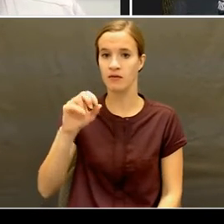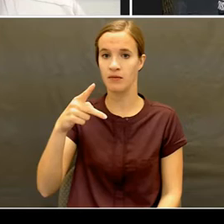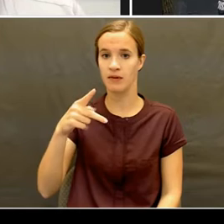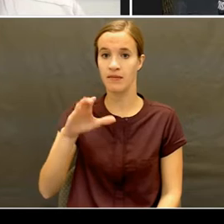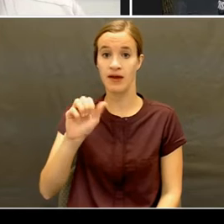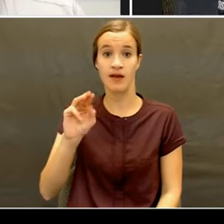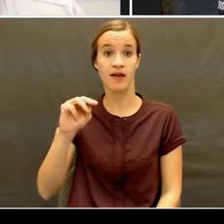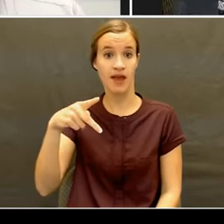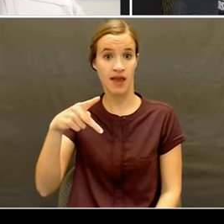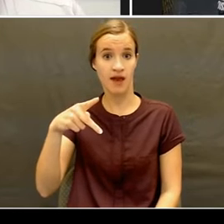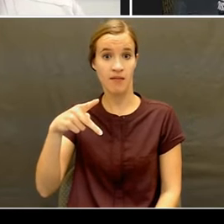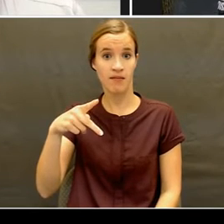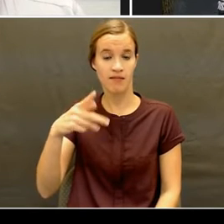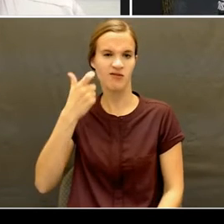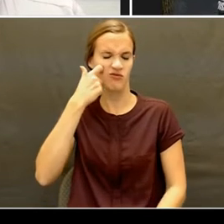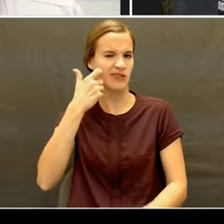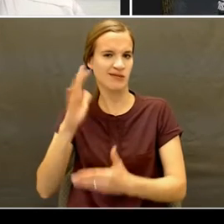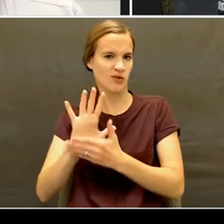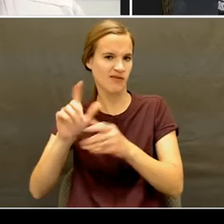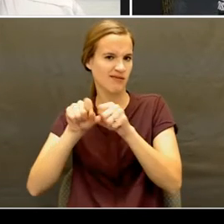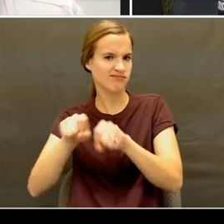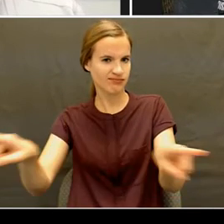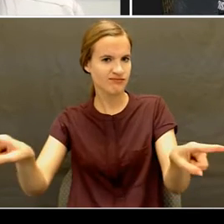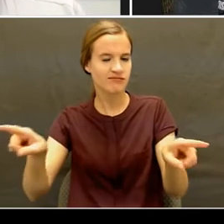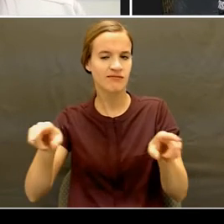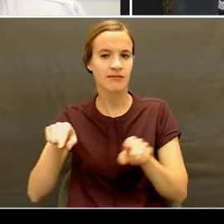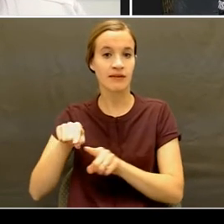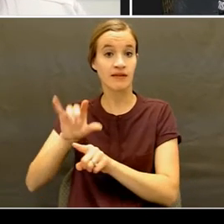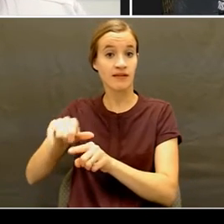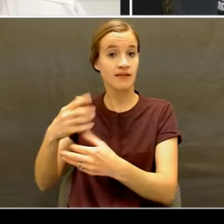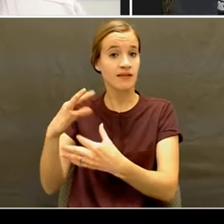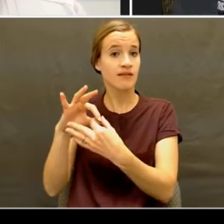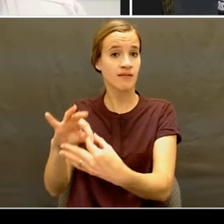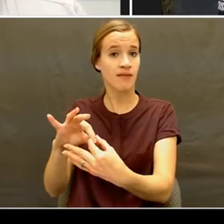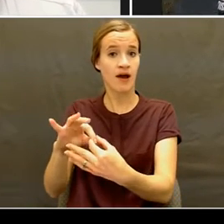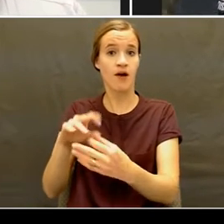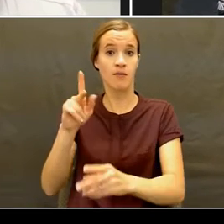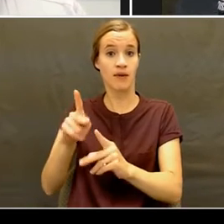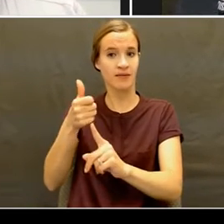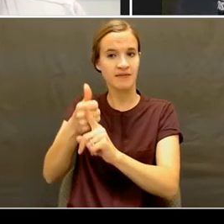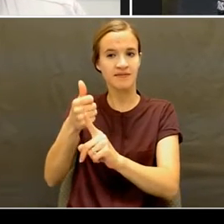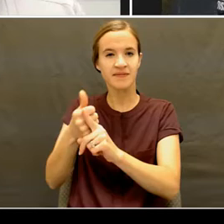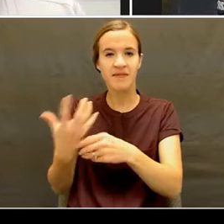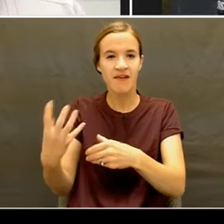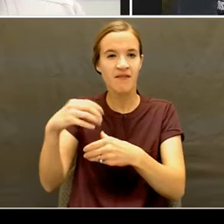the early beginnings of some of the people in the Disability Rights Movement. And uh, that's been